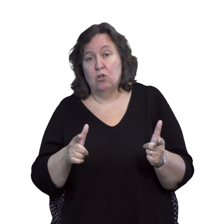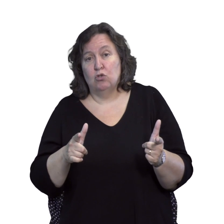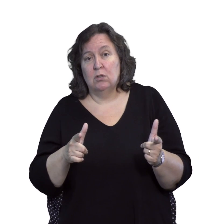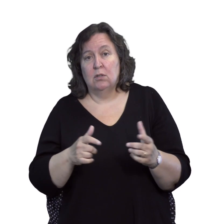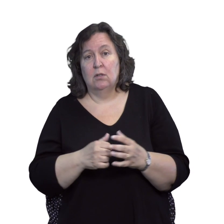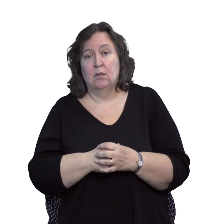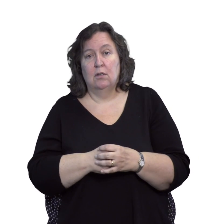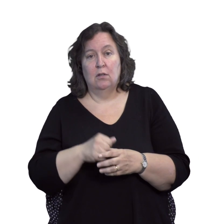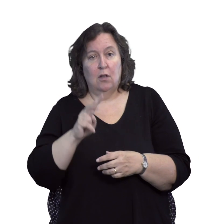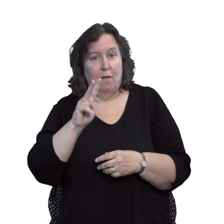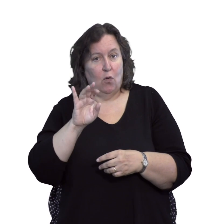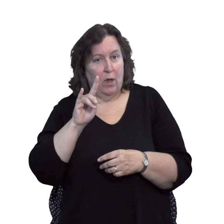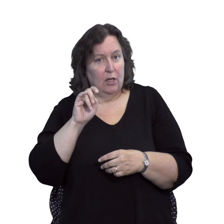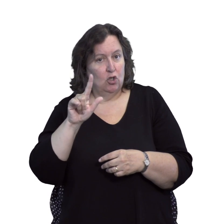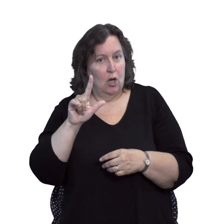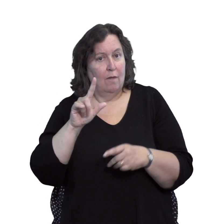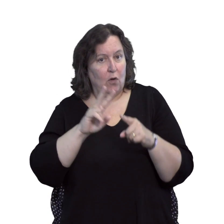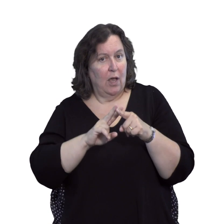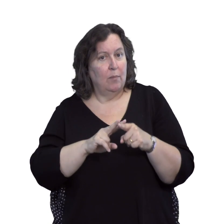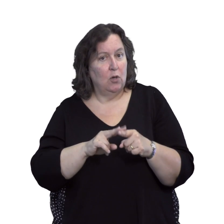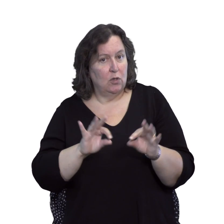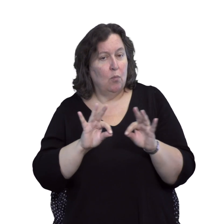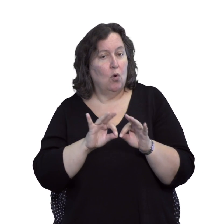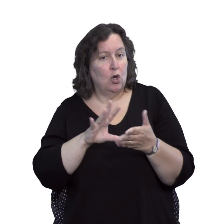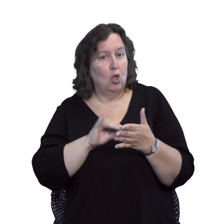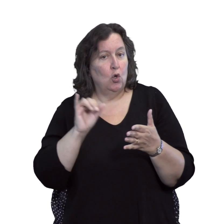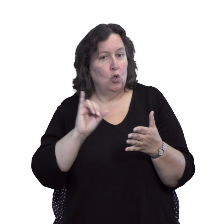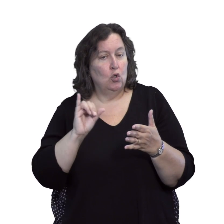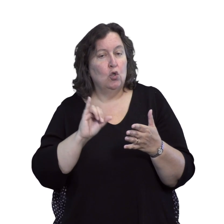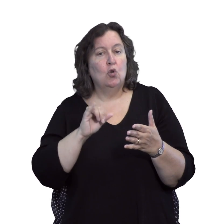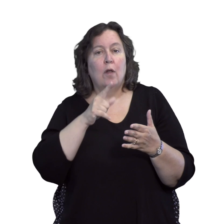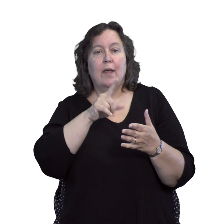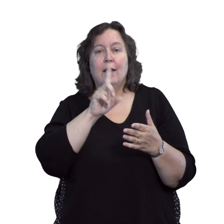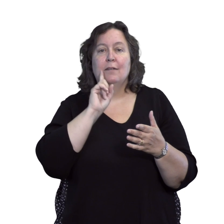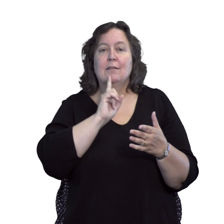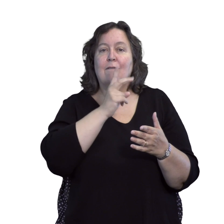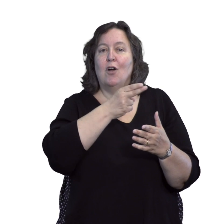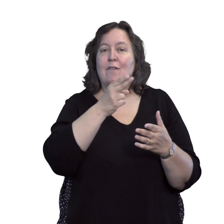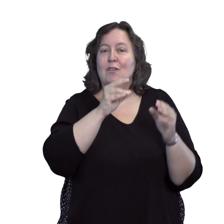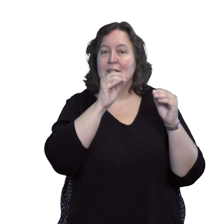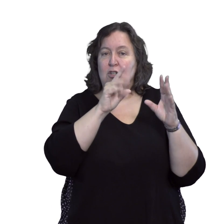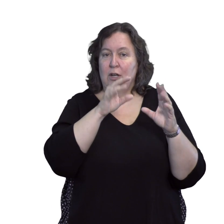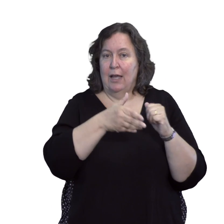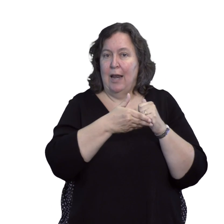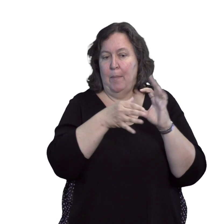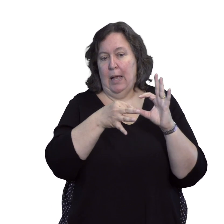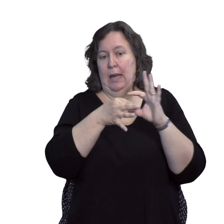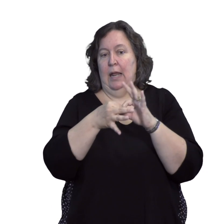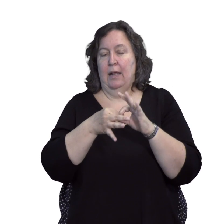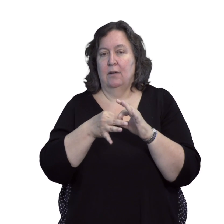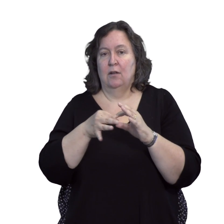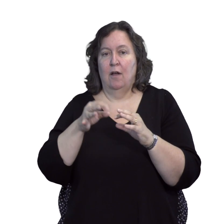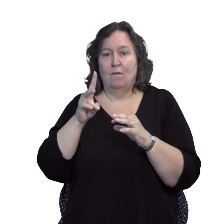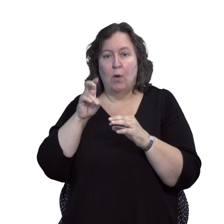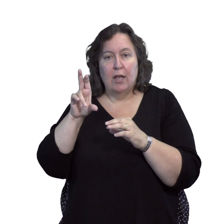Vocational vocabulary is also important to learn. These teachers can also help connect vocational rehabilitation counselors